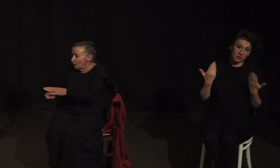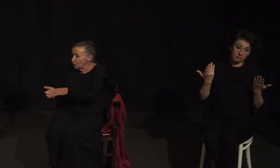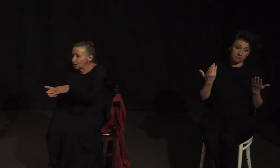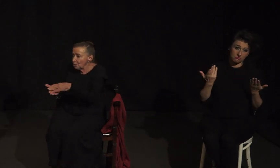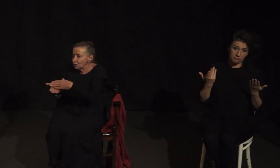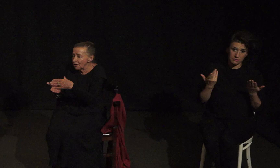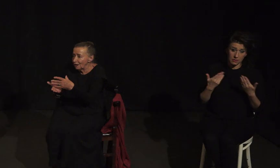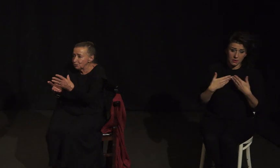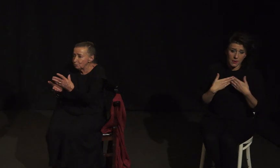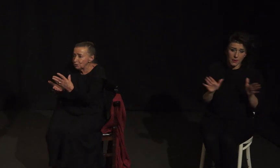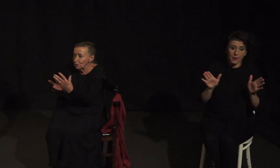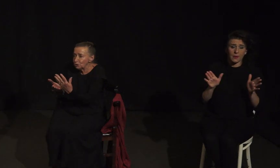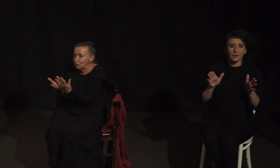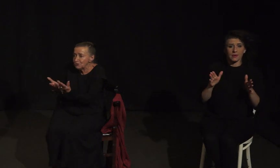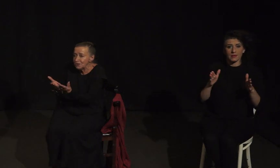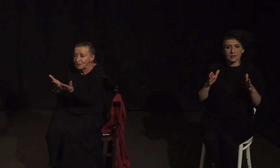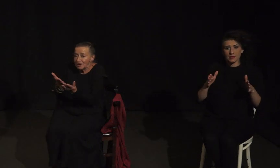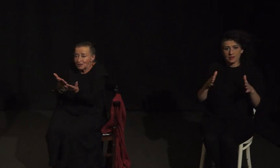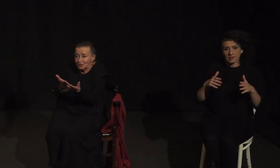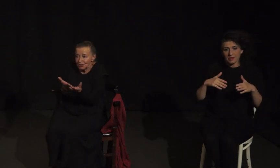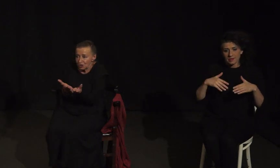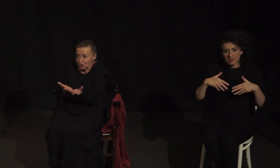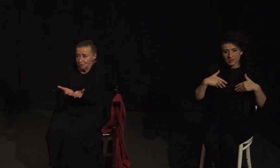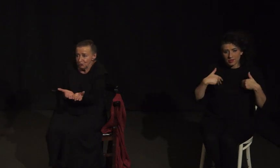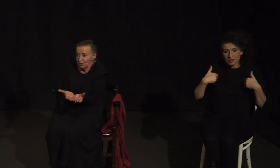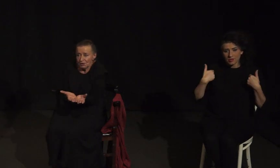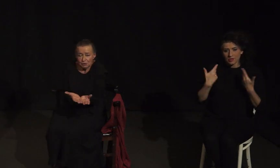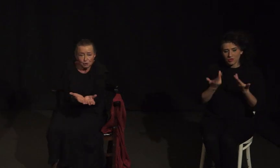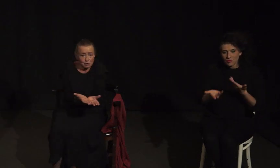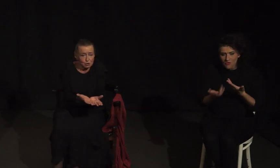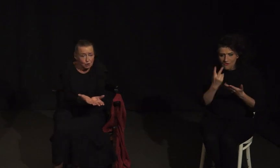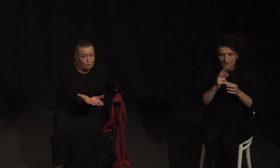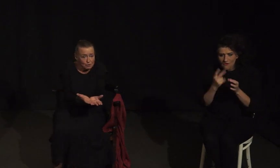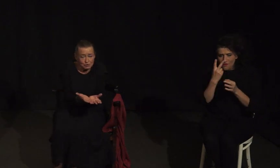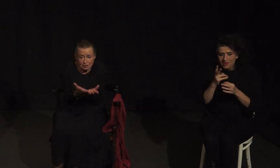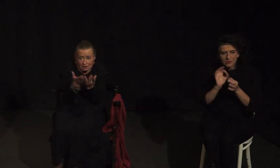When I open the box, I know what this "zdrowie" really is.